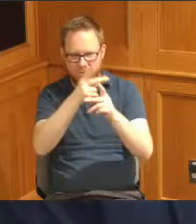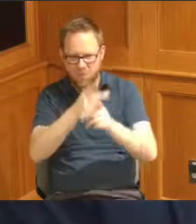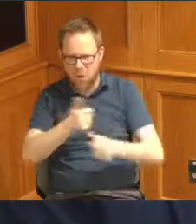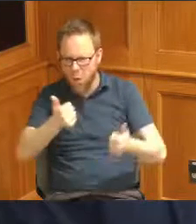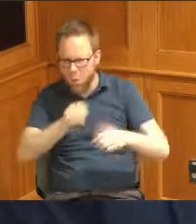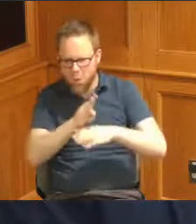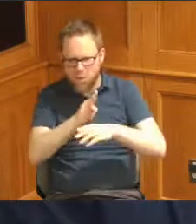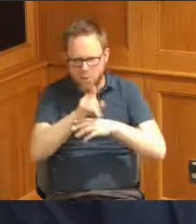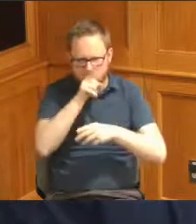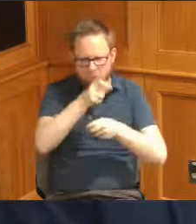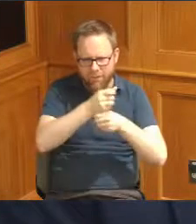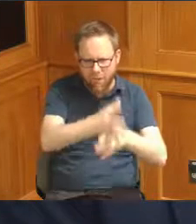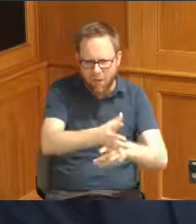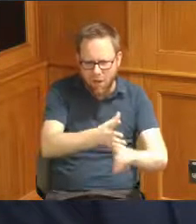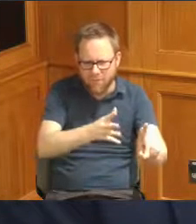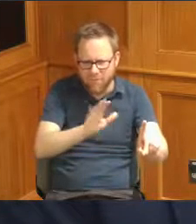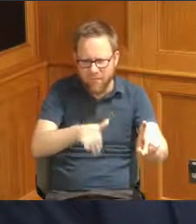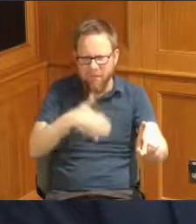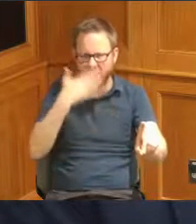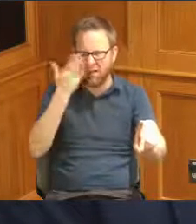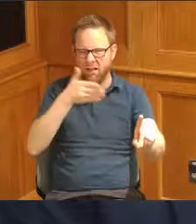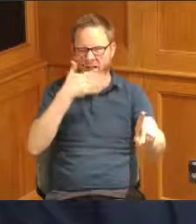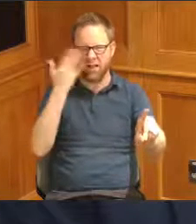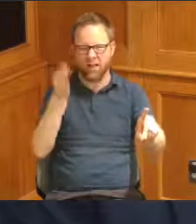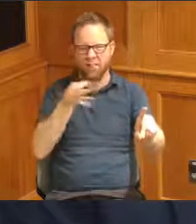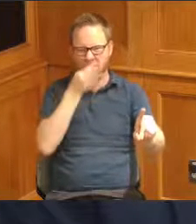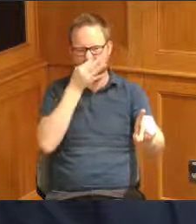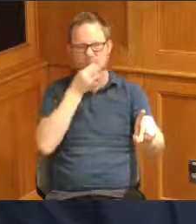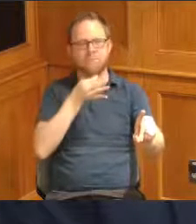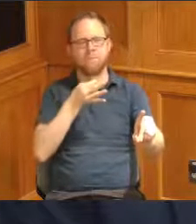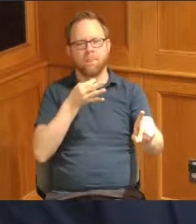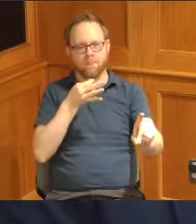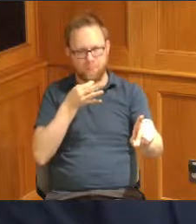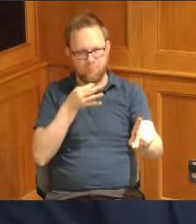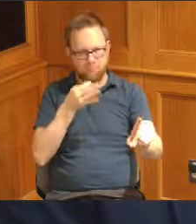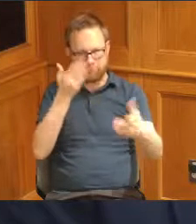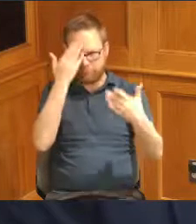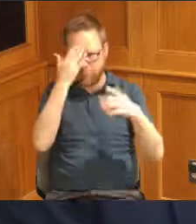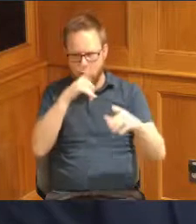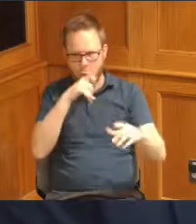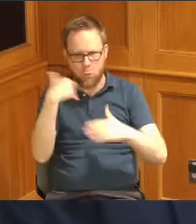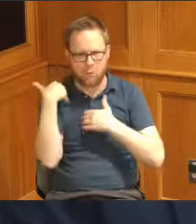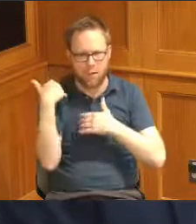was the cause of the odorous you know environment that was created in Wind terrorists but I they